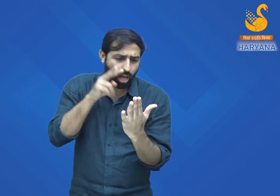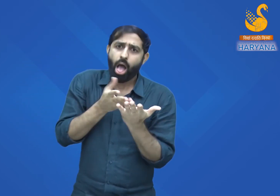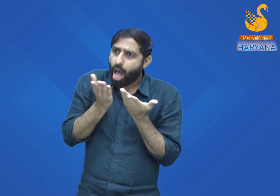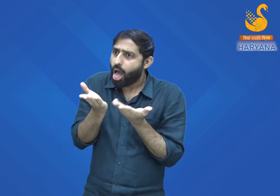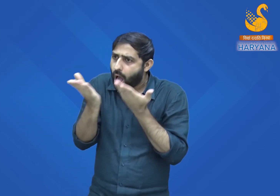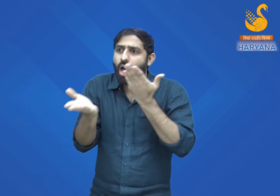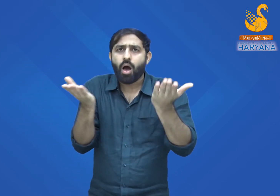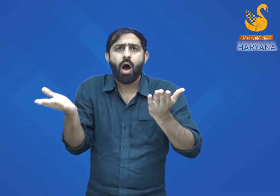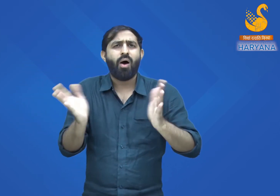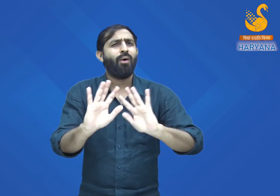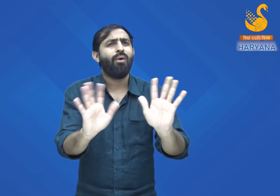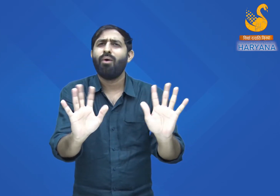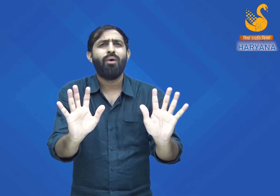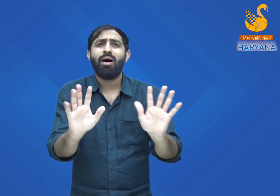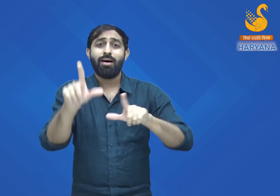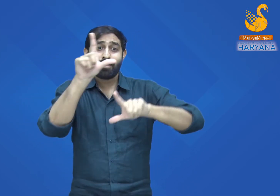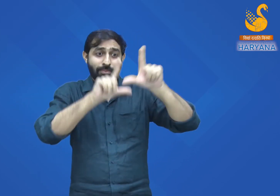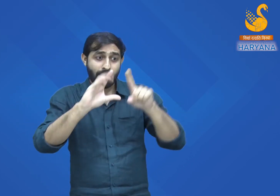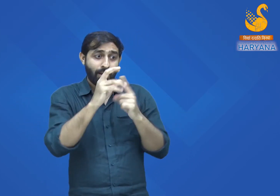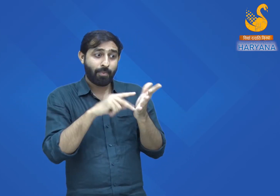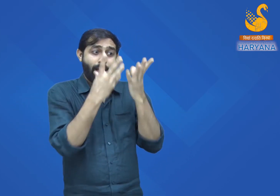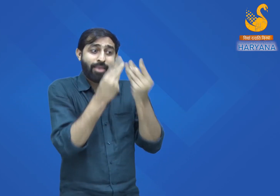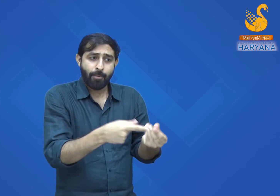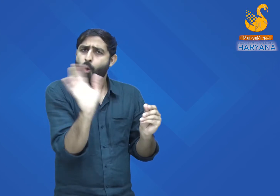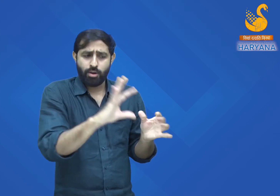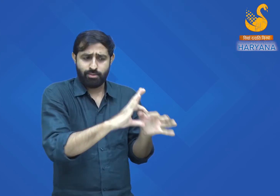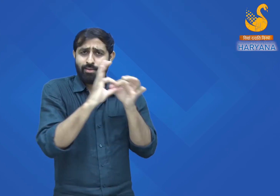but the point really is do we lose real stories and the real experiences? No.